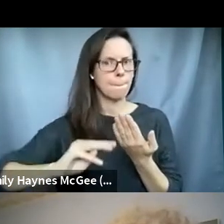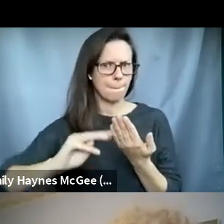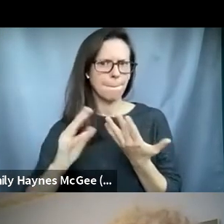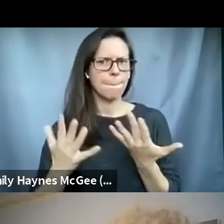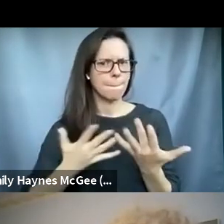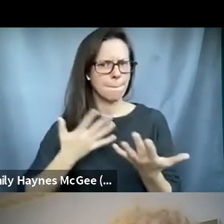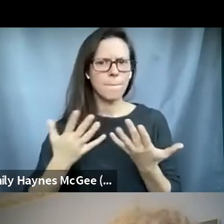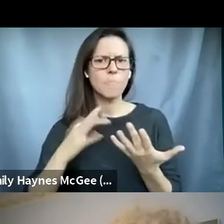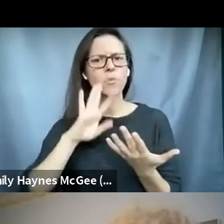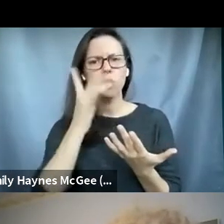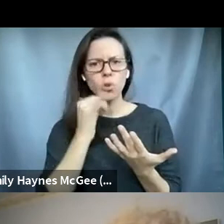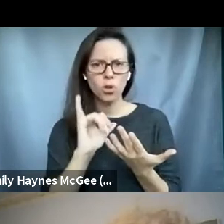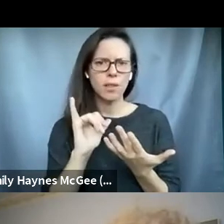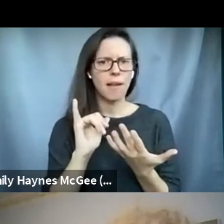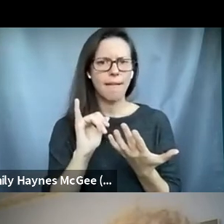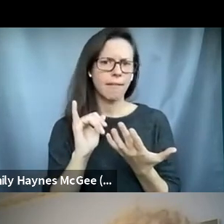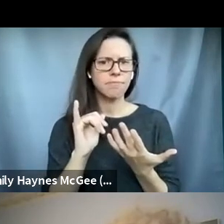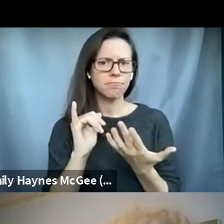going to realize itself.